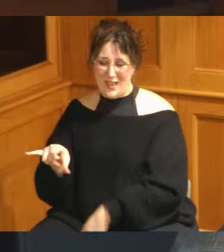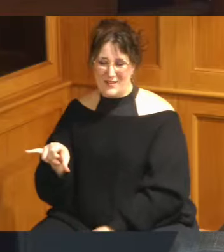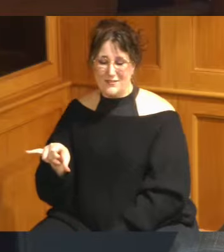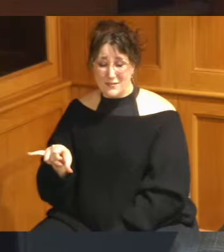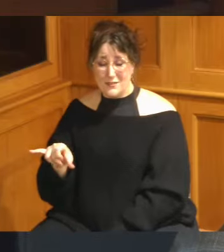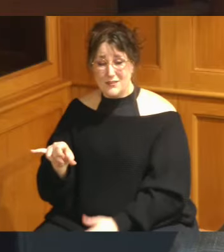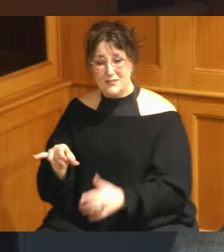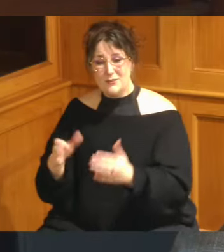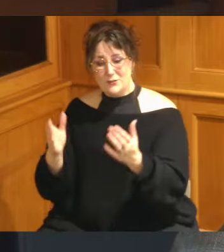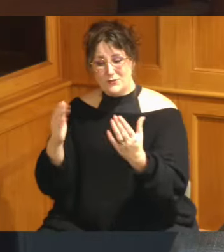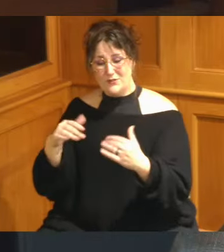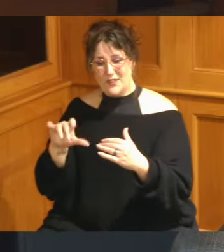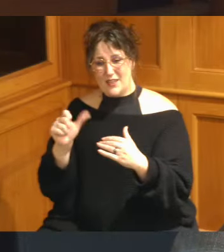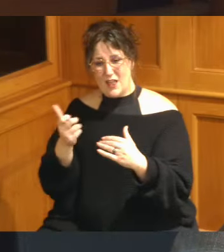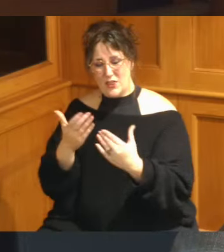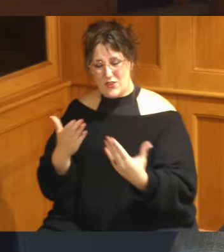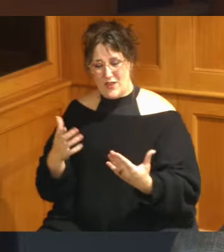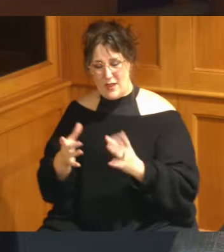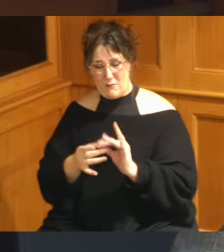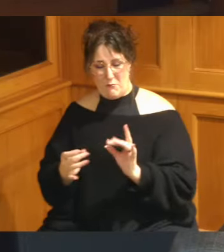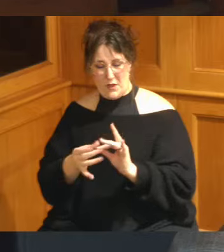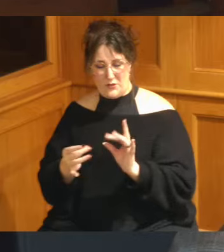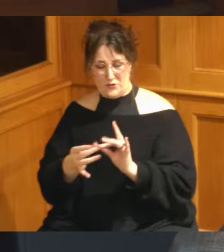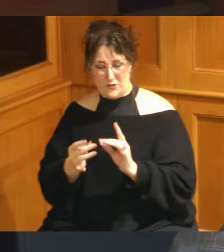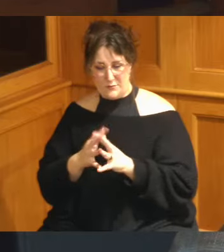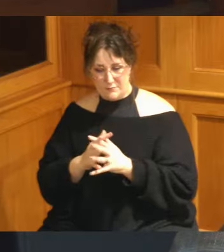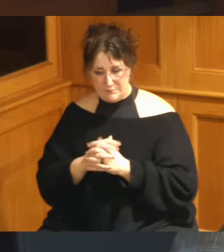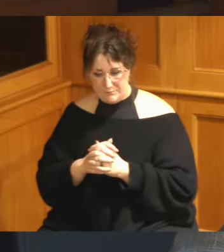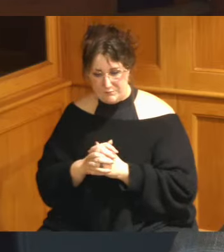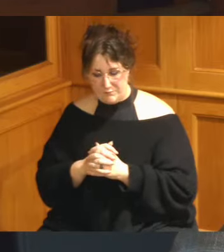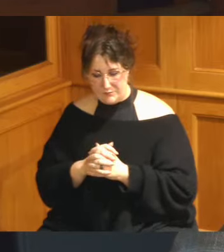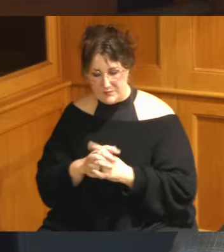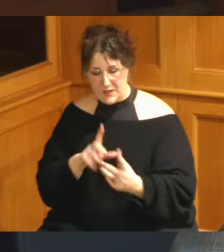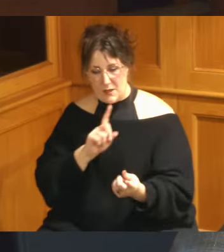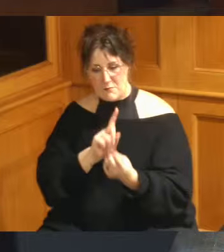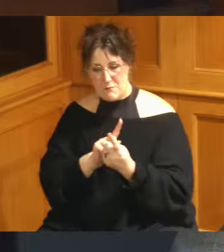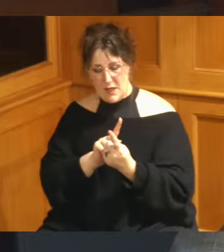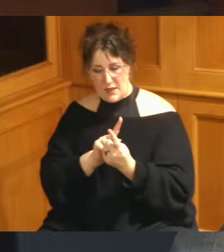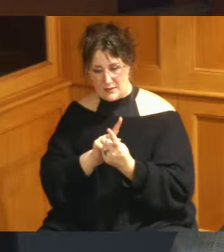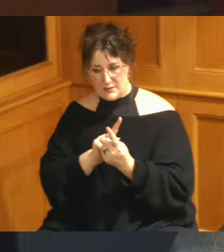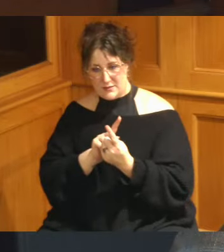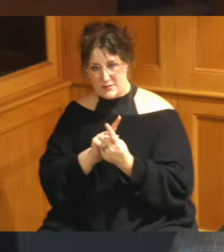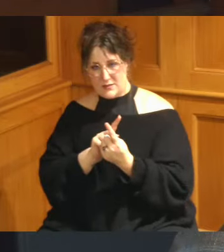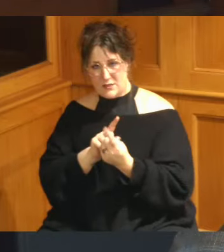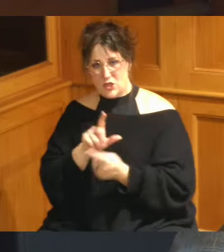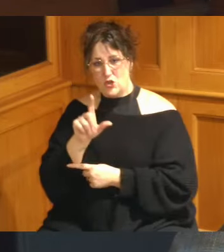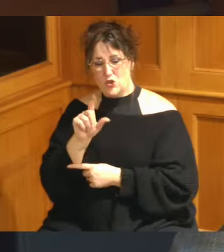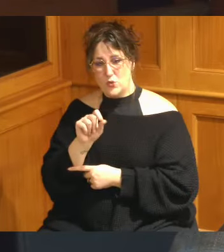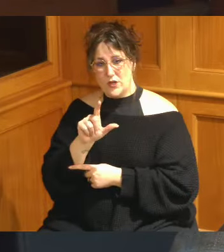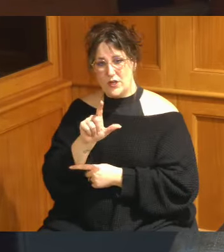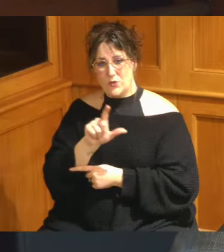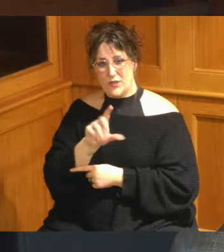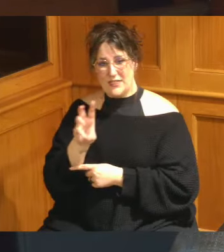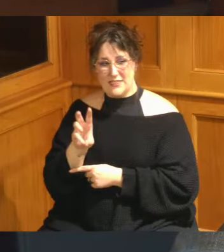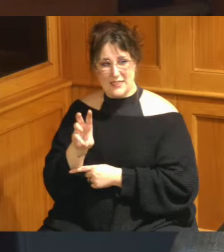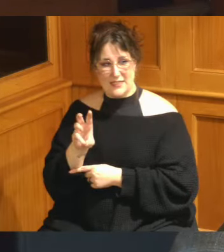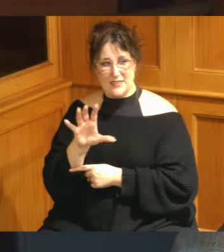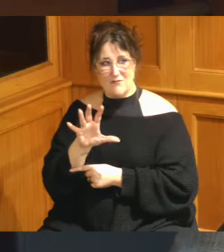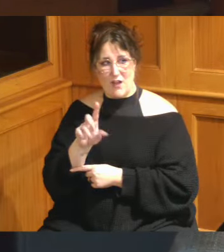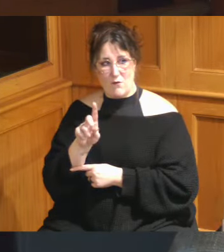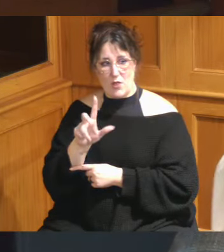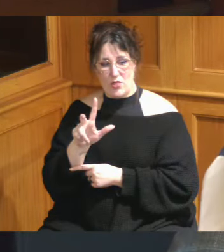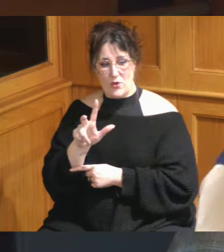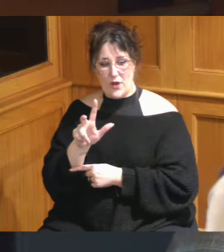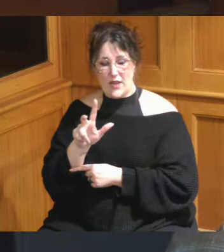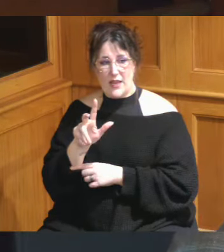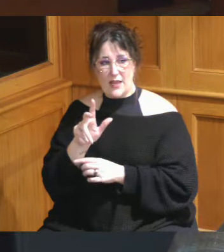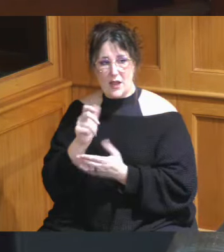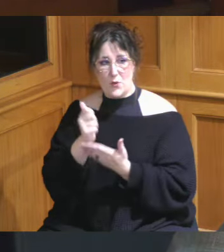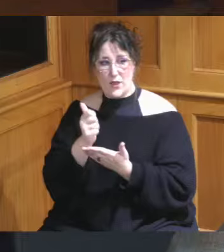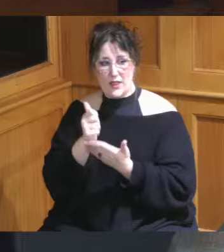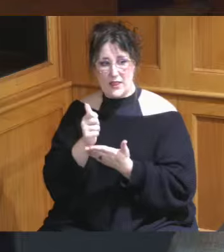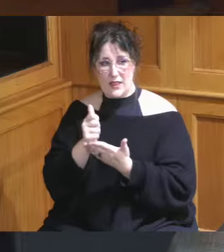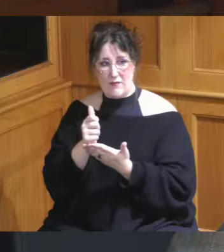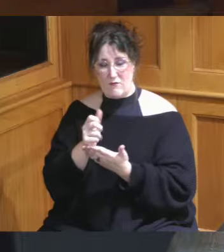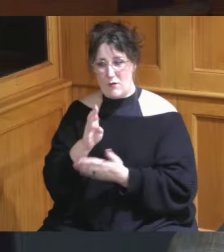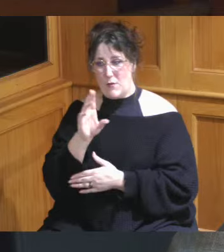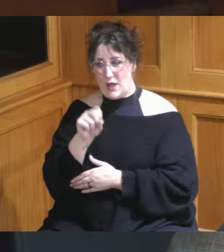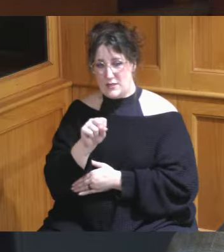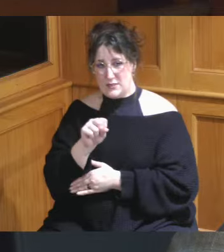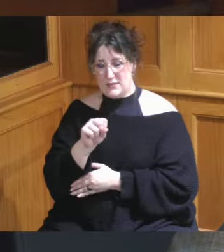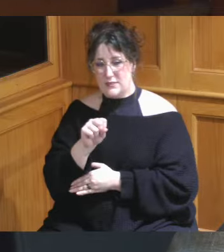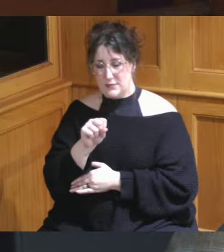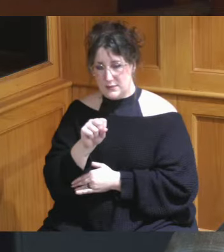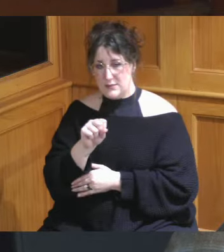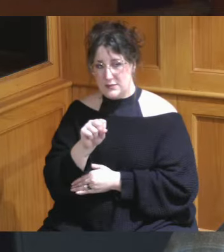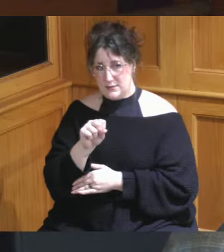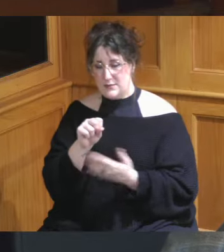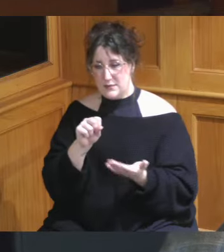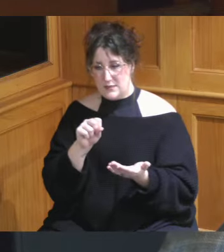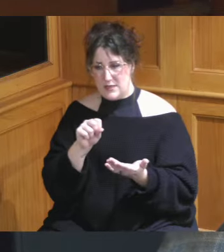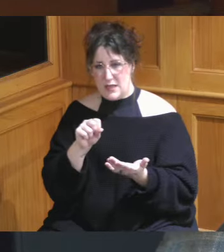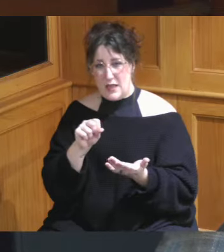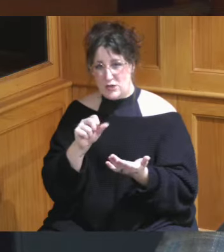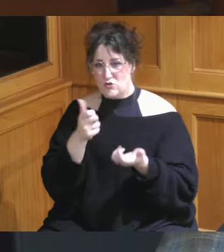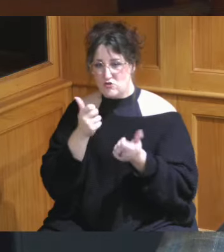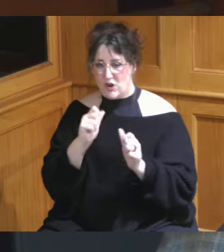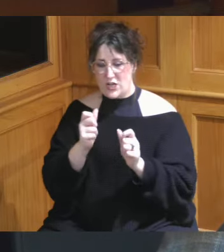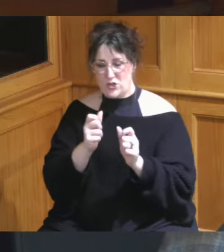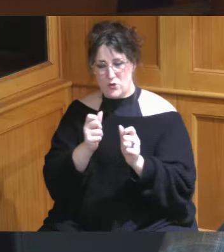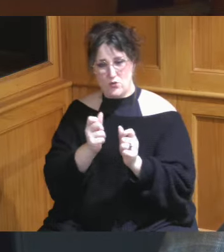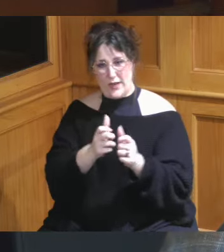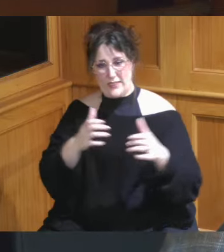thing the met with regarding the 2026 513Relief bus and certainly looking to expand partnerships